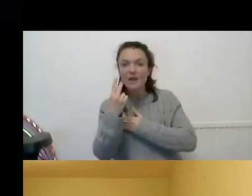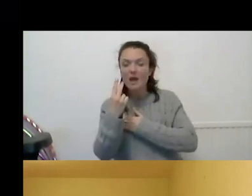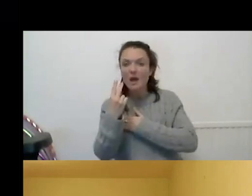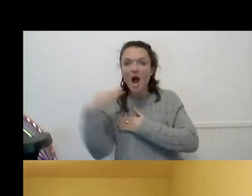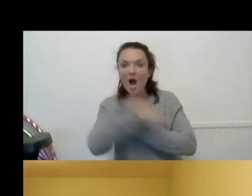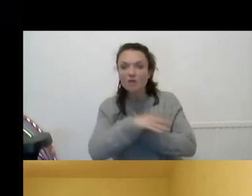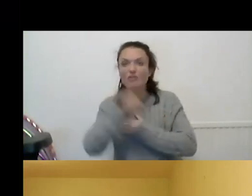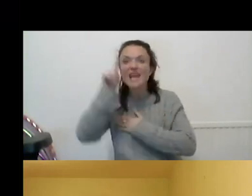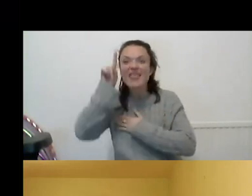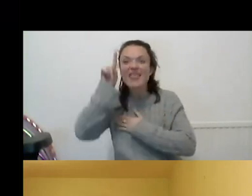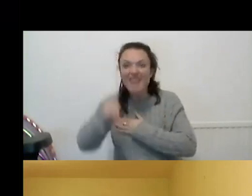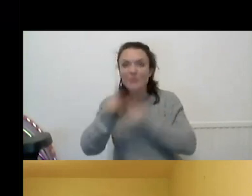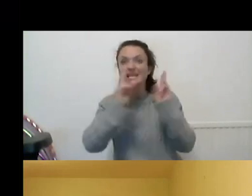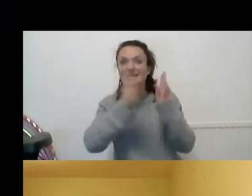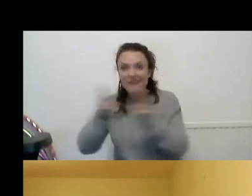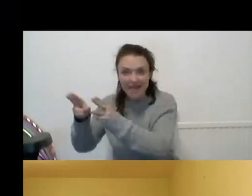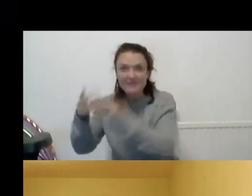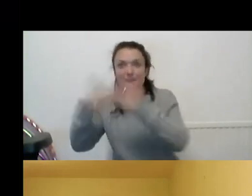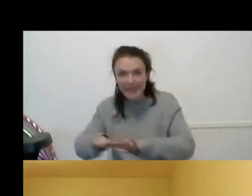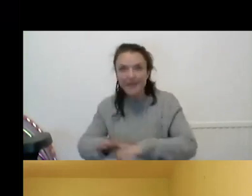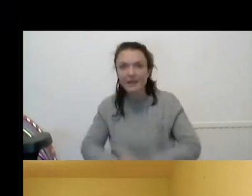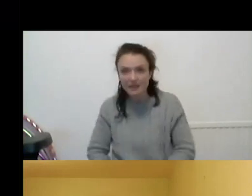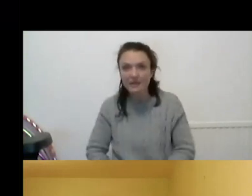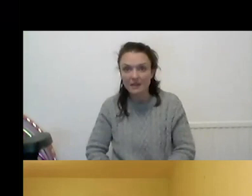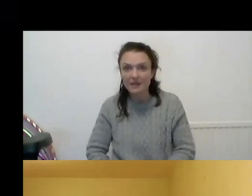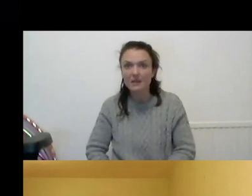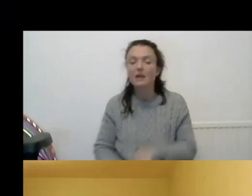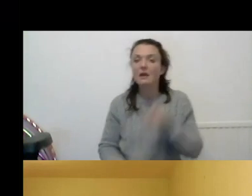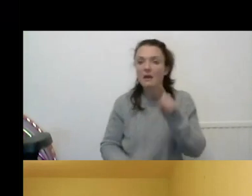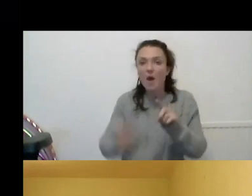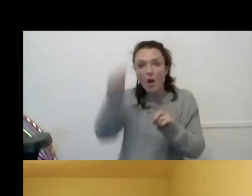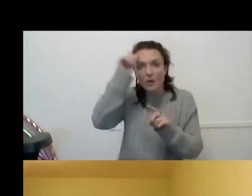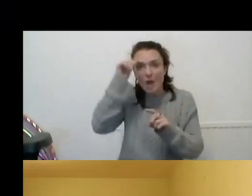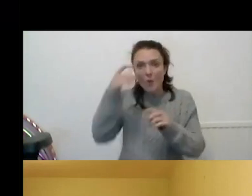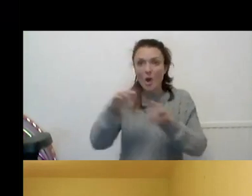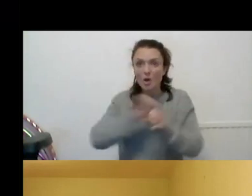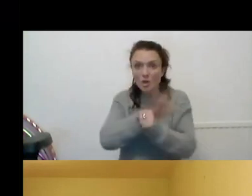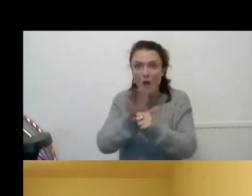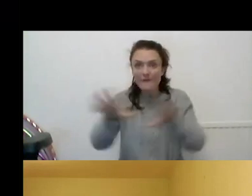and we know that those who are more likely to die are the elderly, people with medical problems and